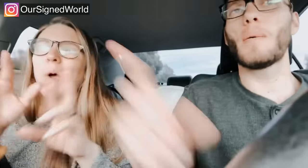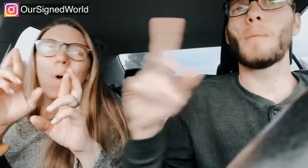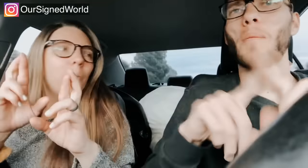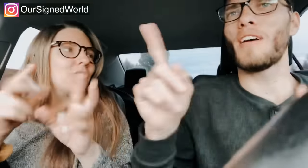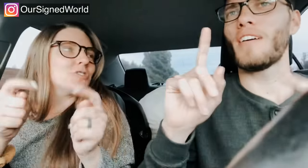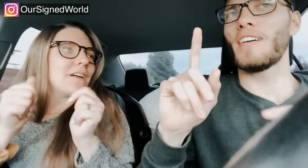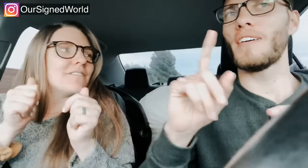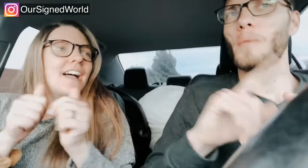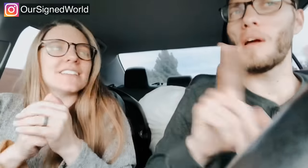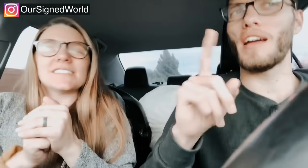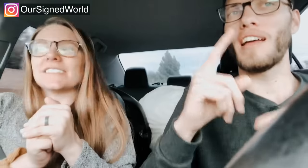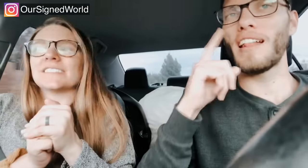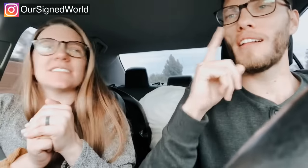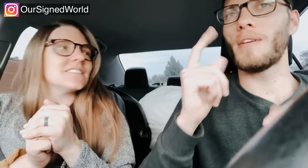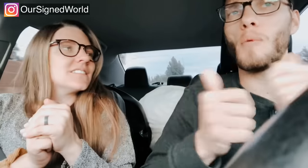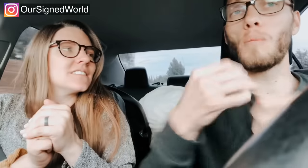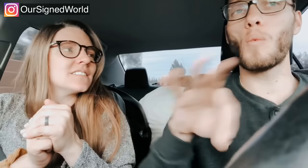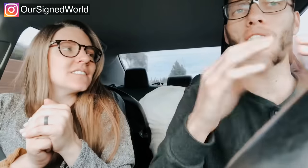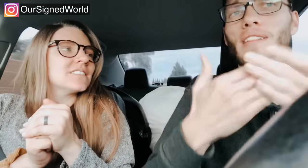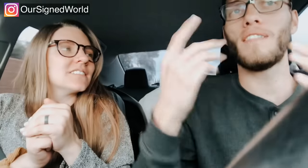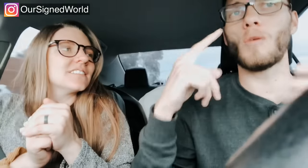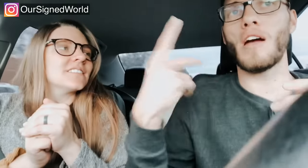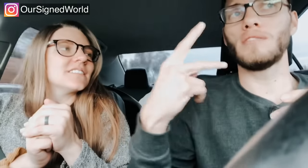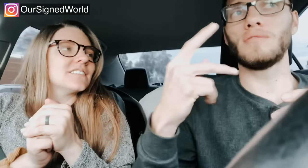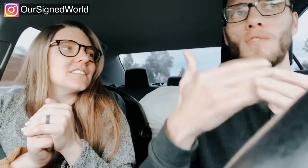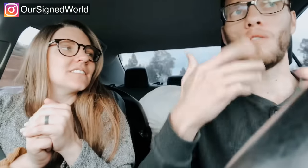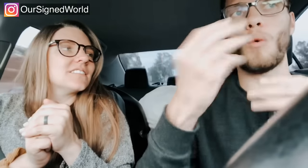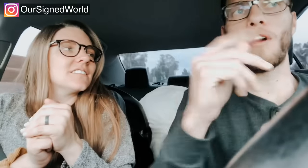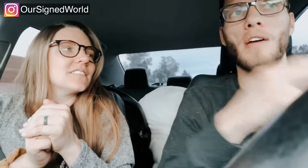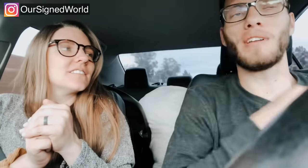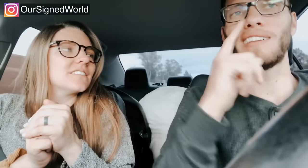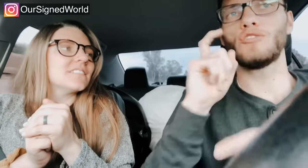I hope it goes by fast. Z: But most importantly, before we go to the hospital